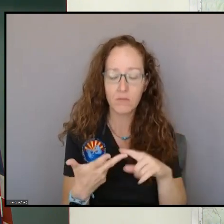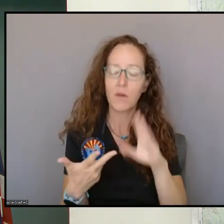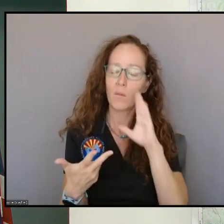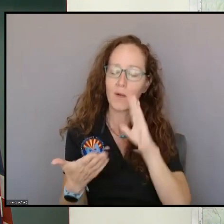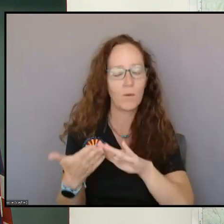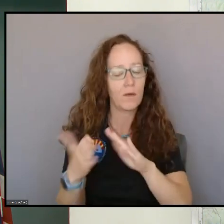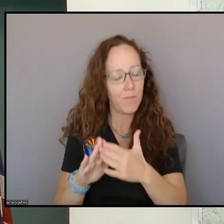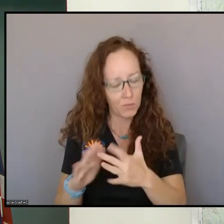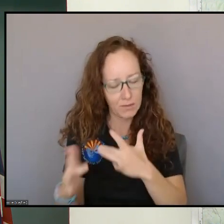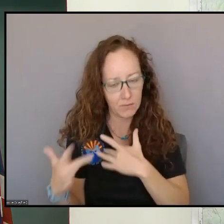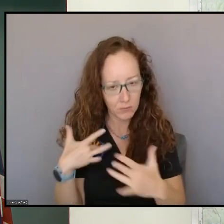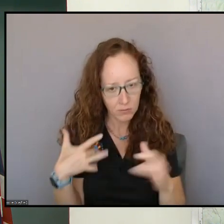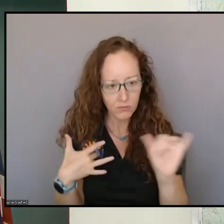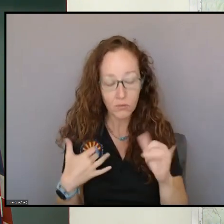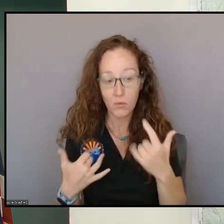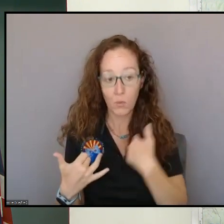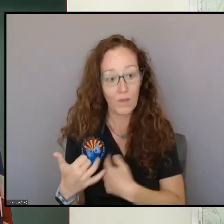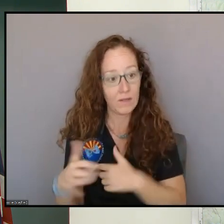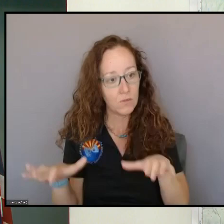opportunity to minimize and reduce those fire effects. And